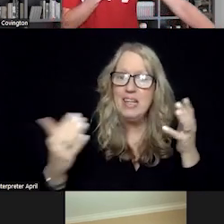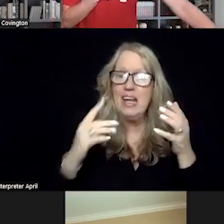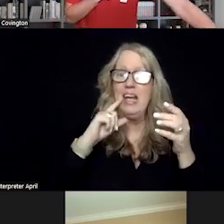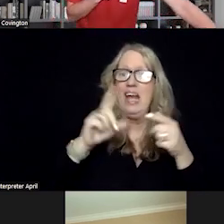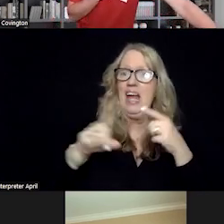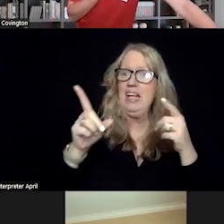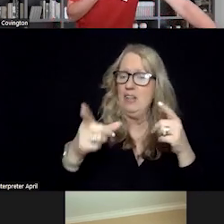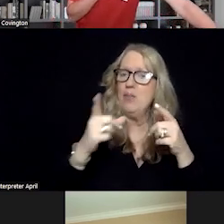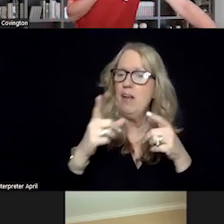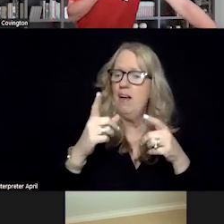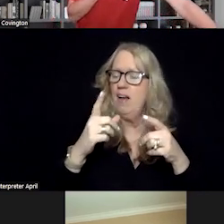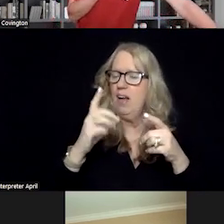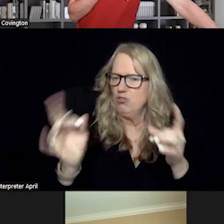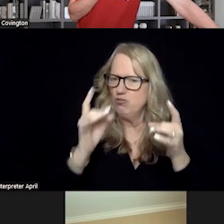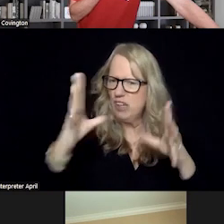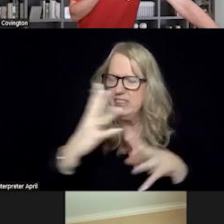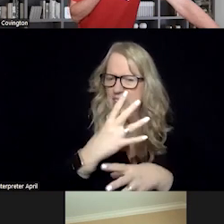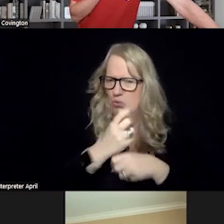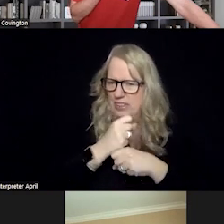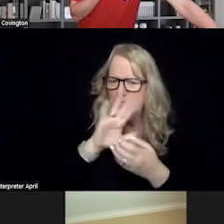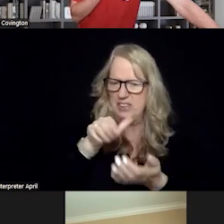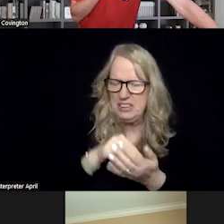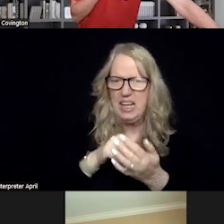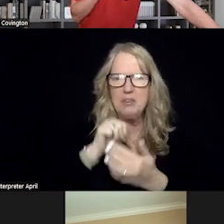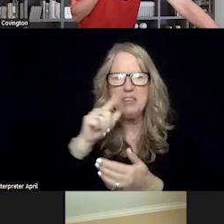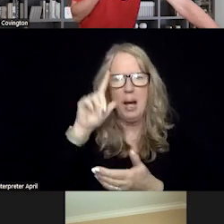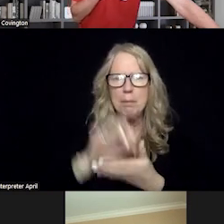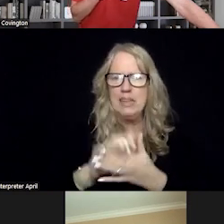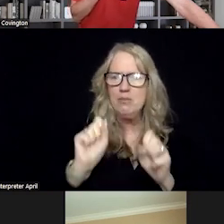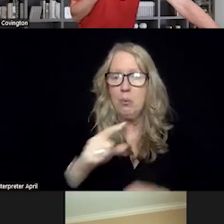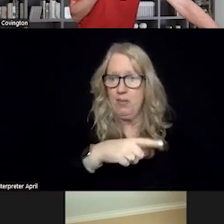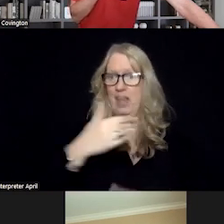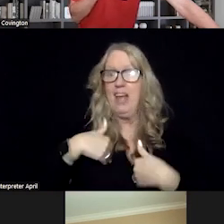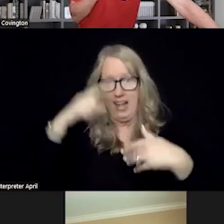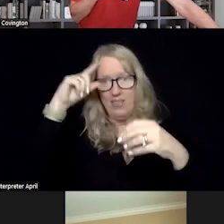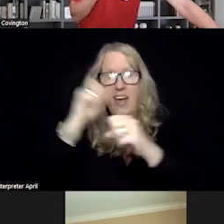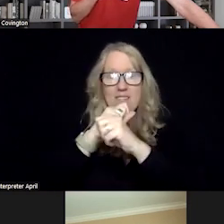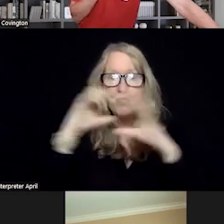CENTERS, IT SEEMS UNBELIEVABLE THEY HAD THAT VISION GOING BACK IN